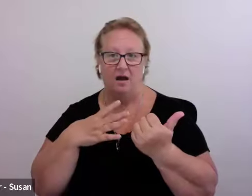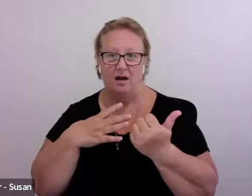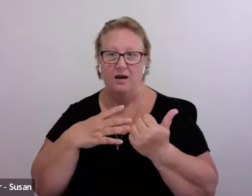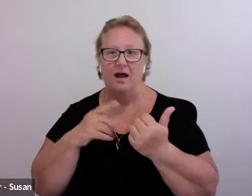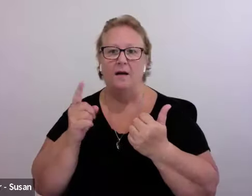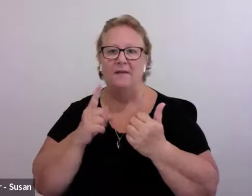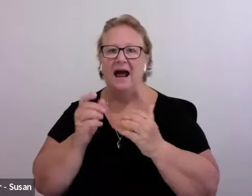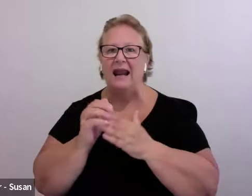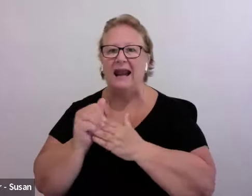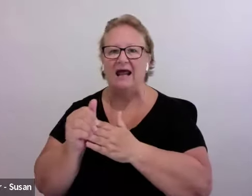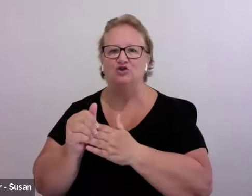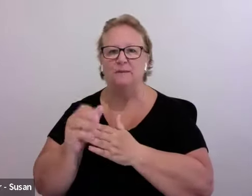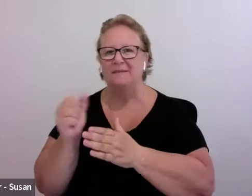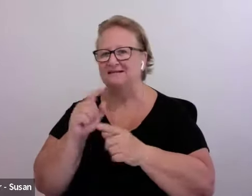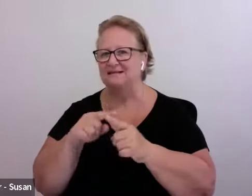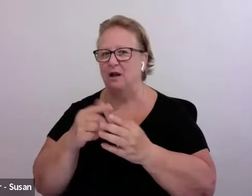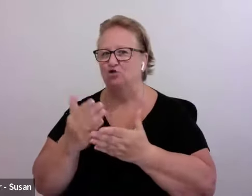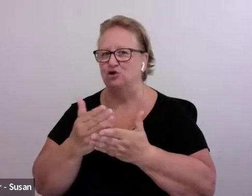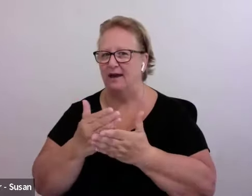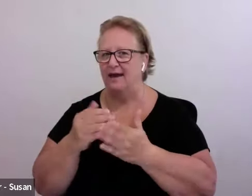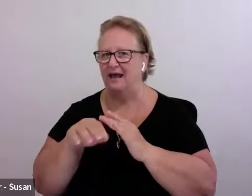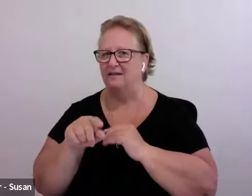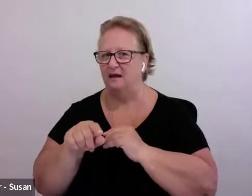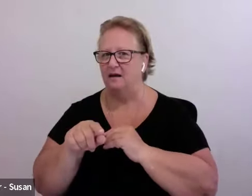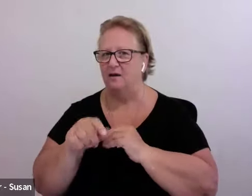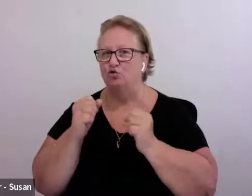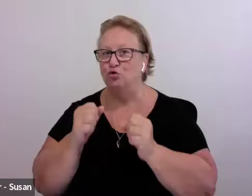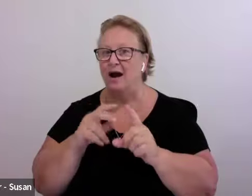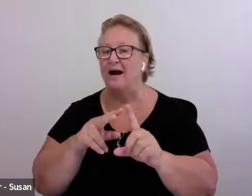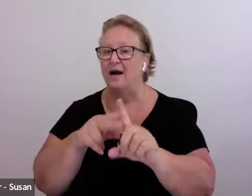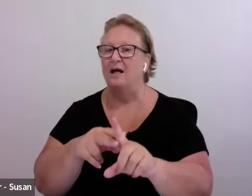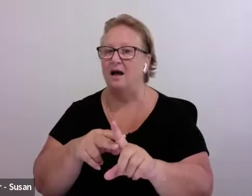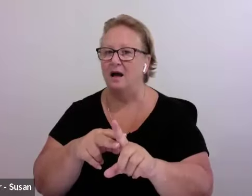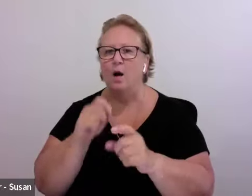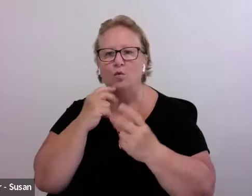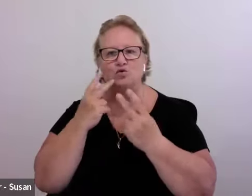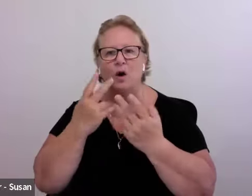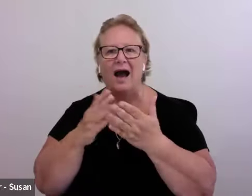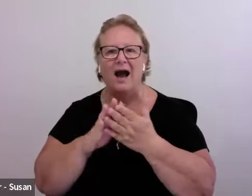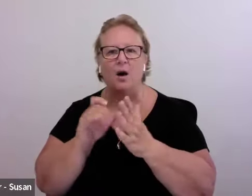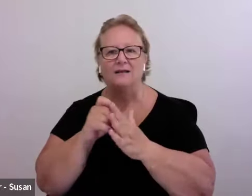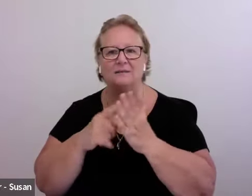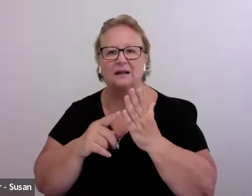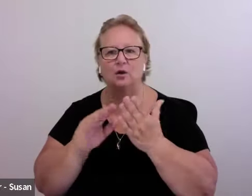The next one is what if our project is university-led? University-led projects are welcome, but